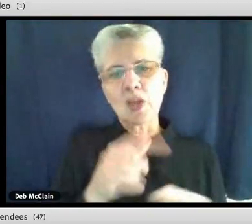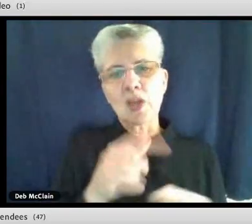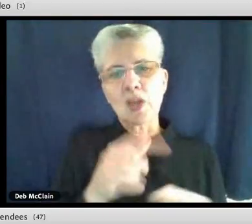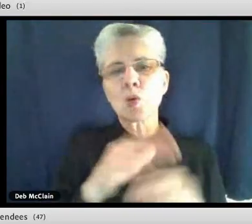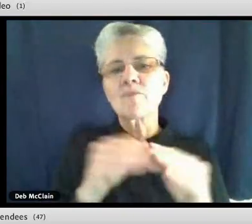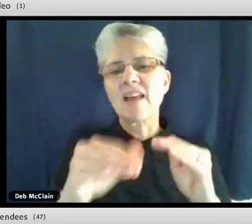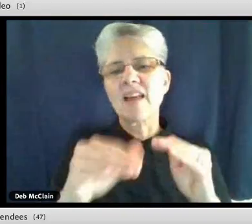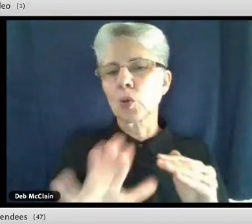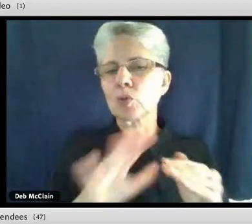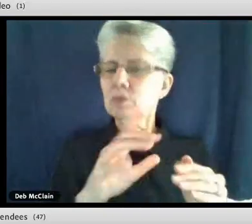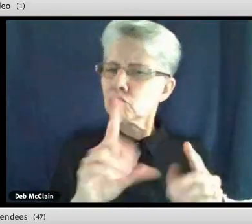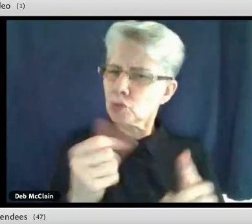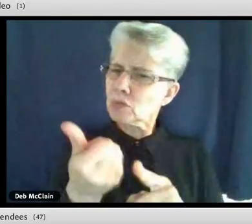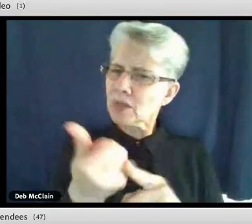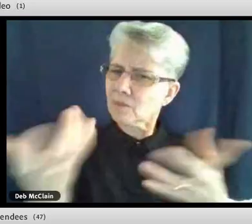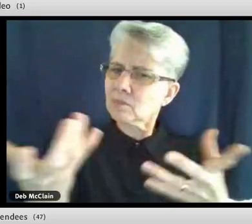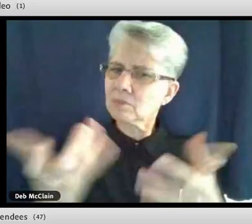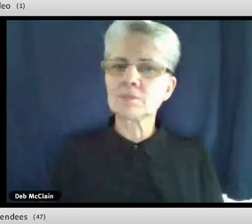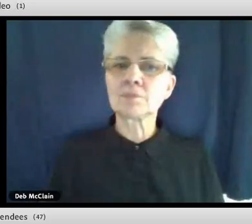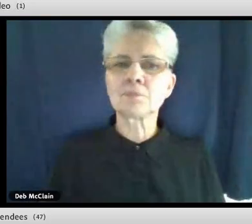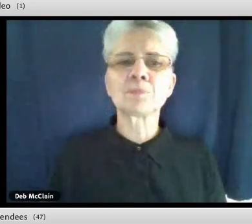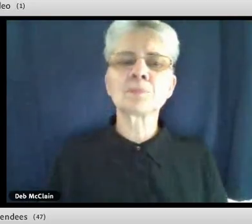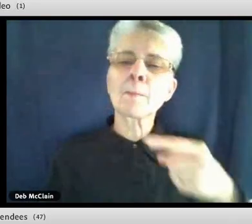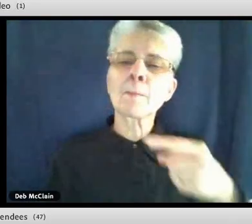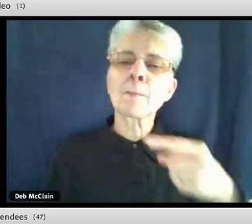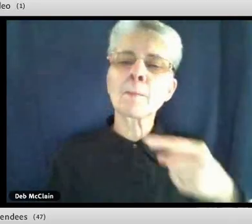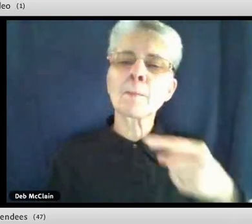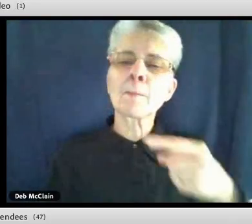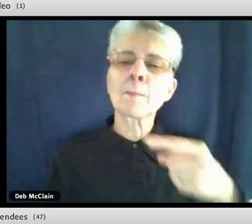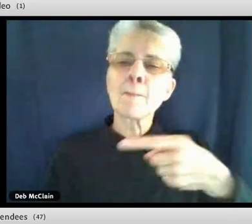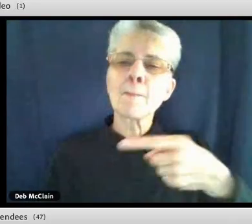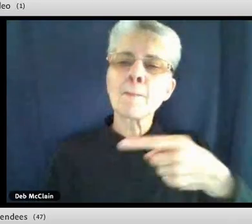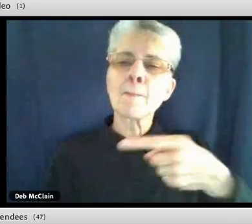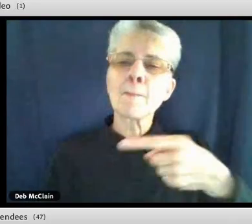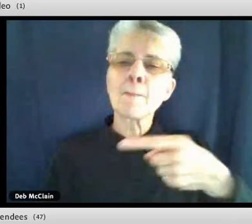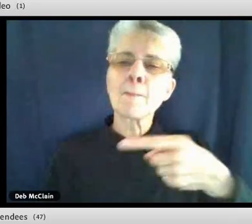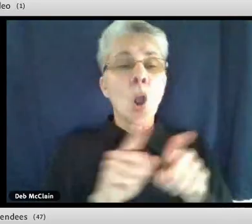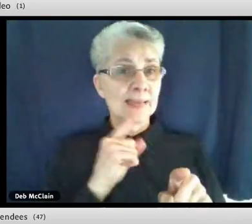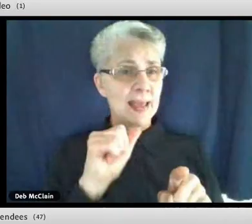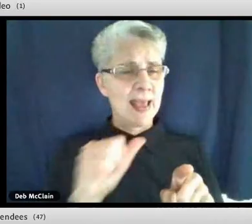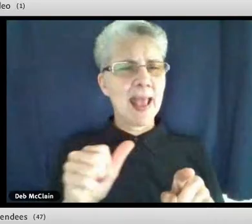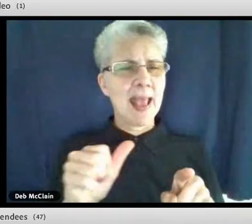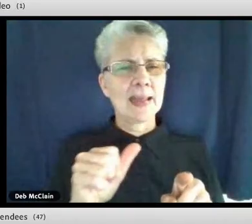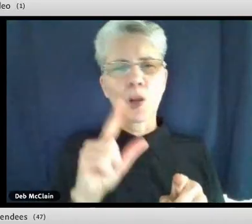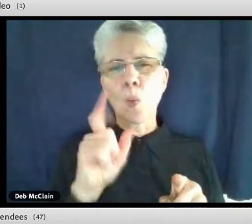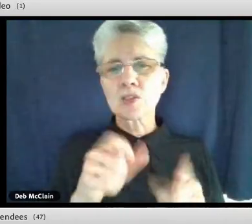You do you. Okay. So there's also, like I said, any kind of question that you might have,